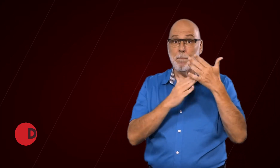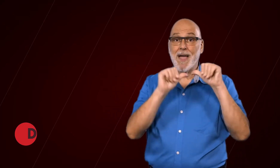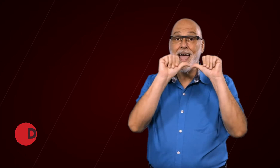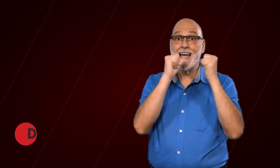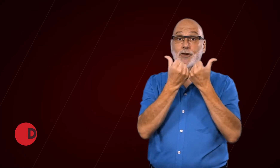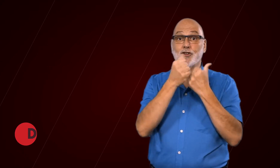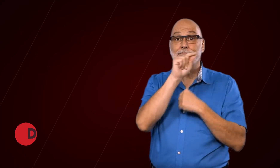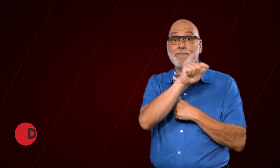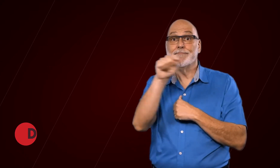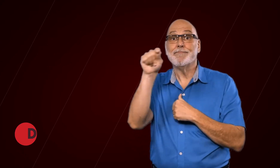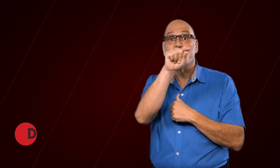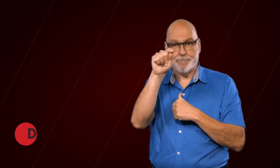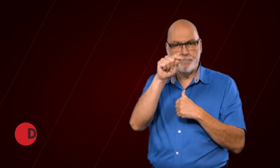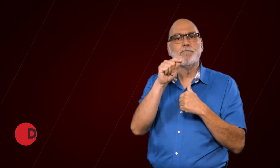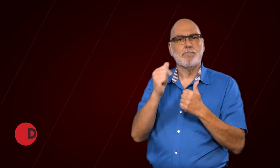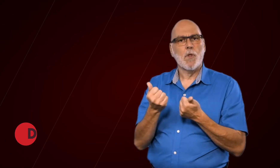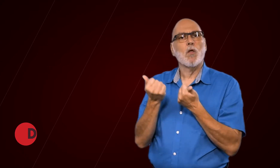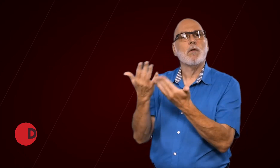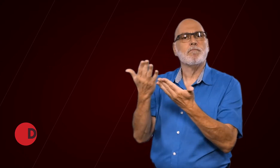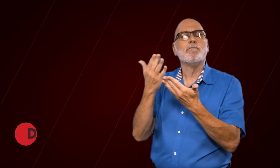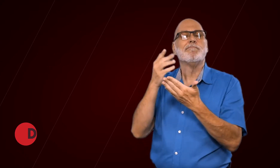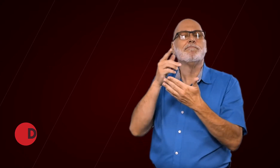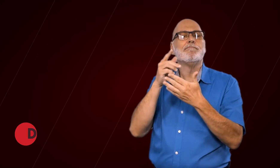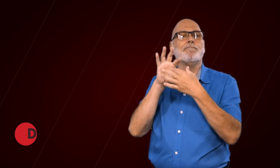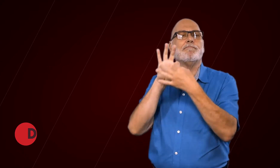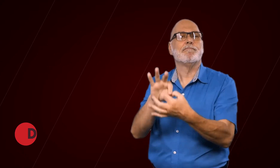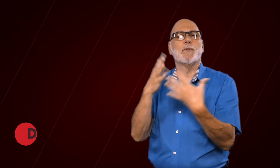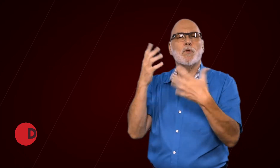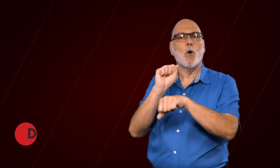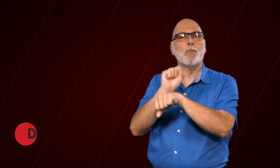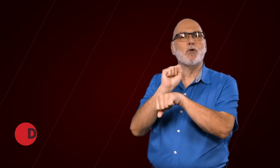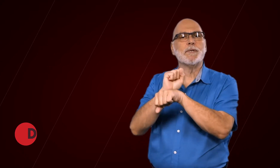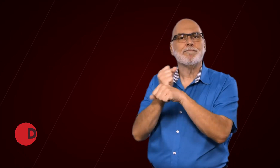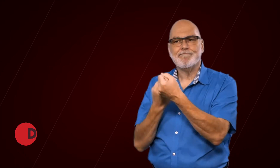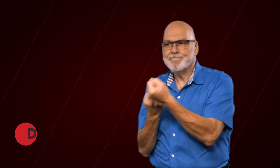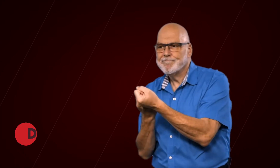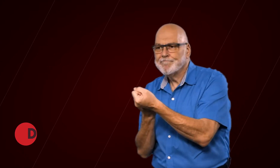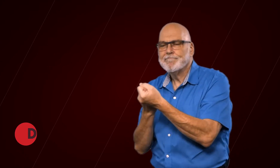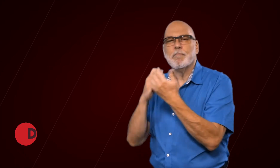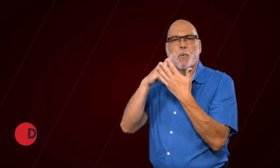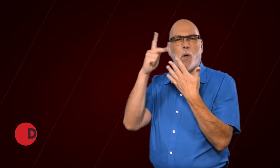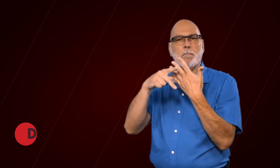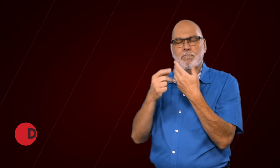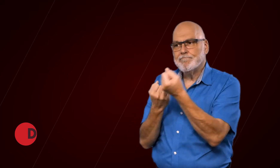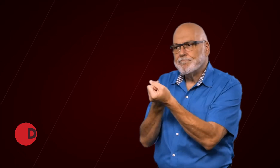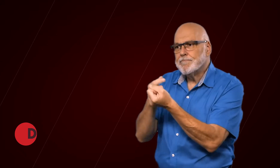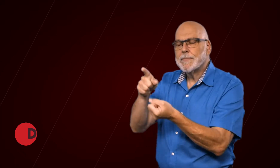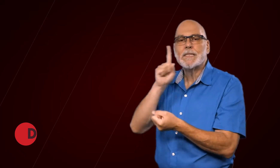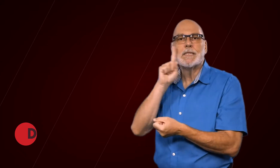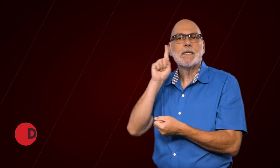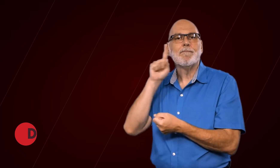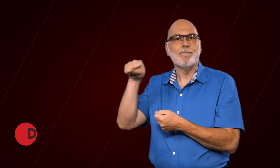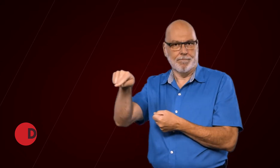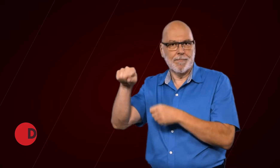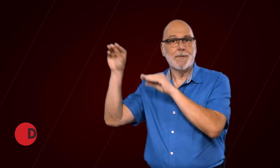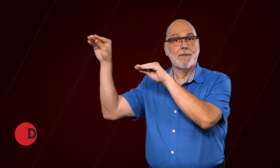Some agencies offer employment assistance programs helping